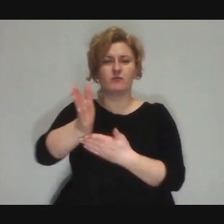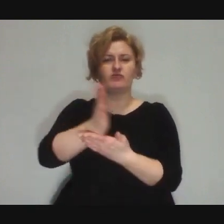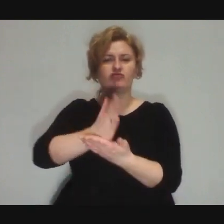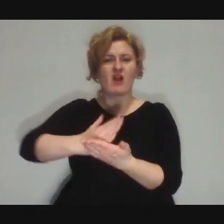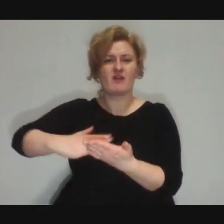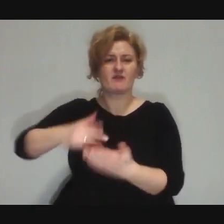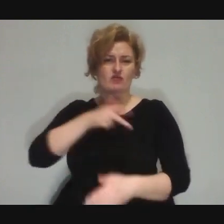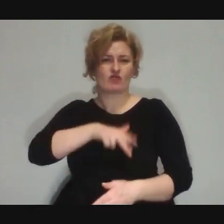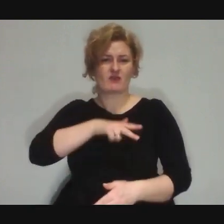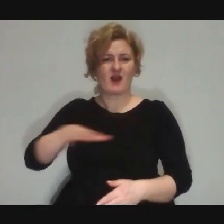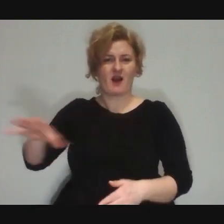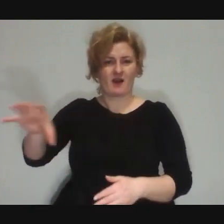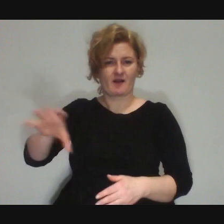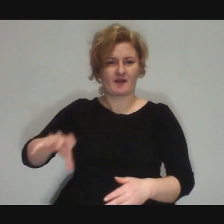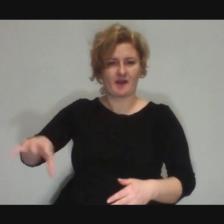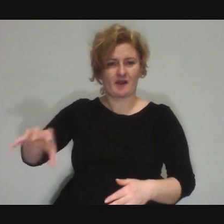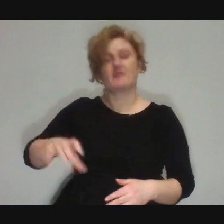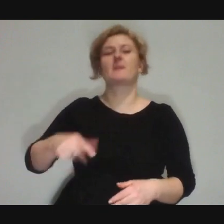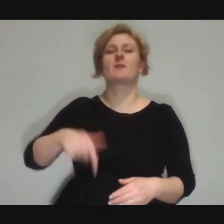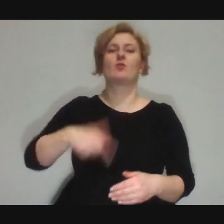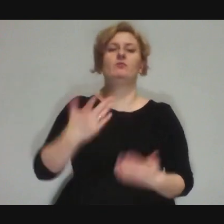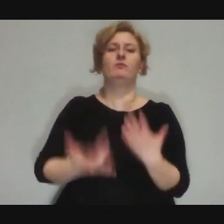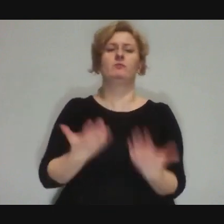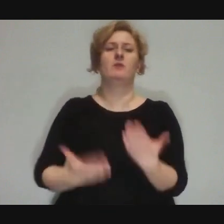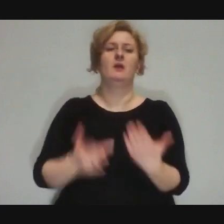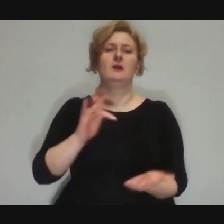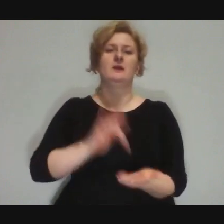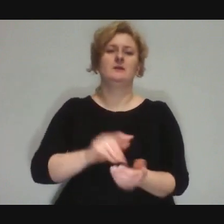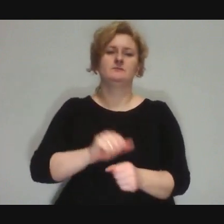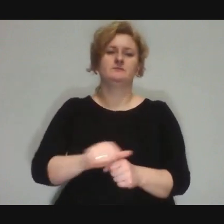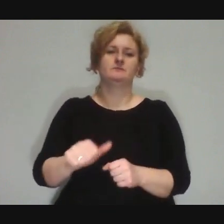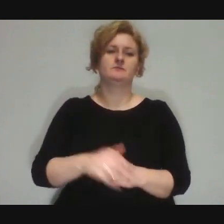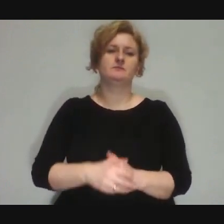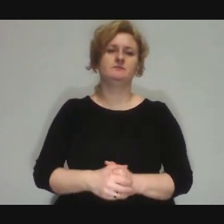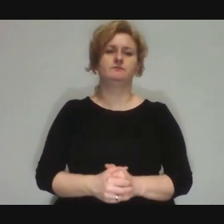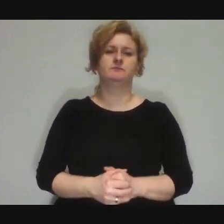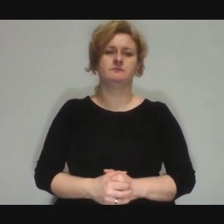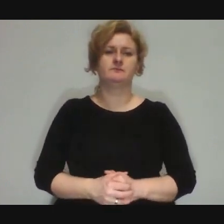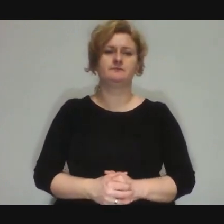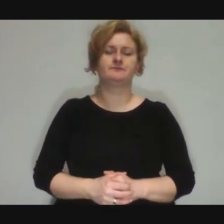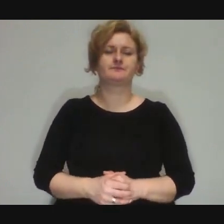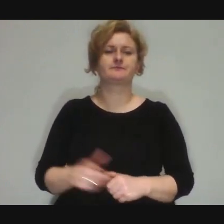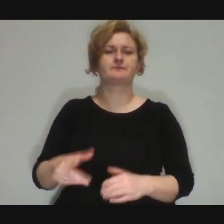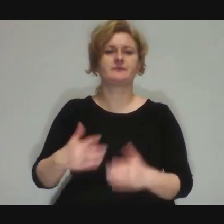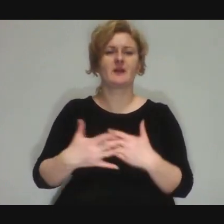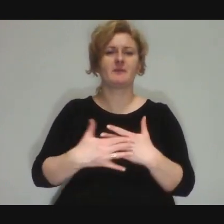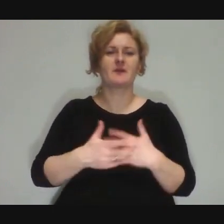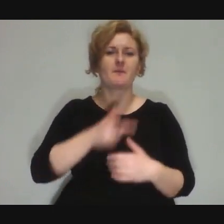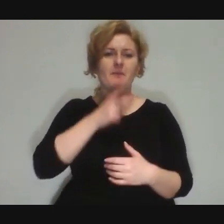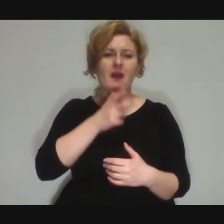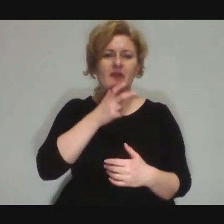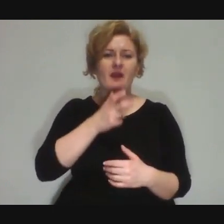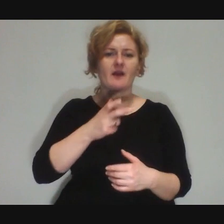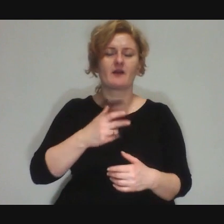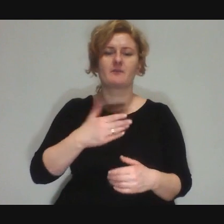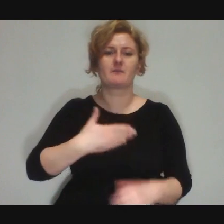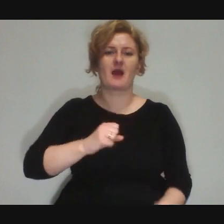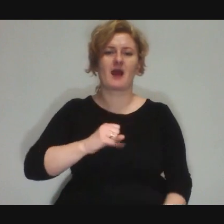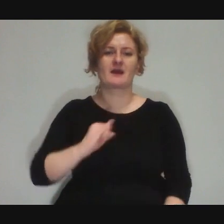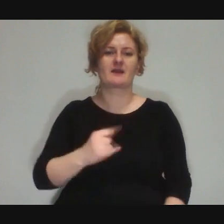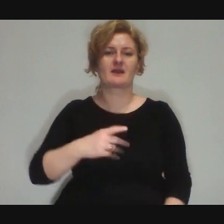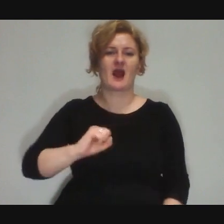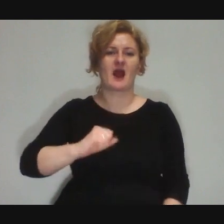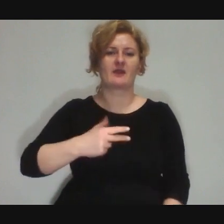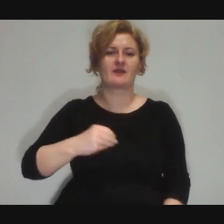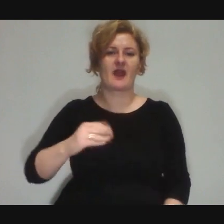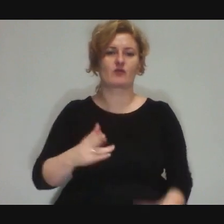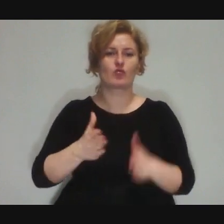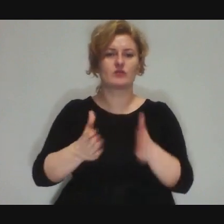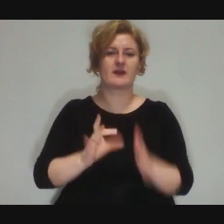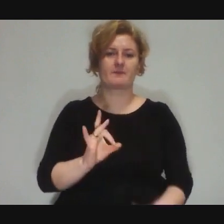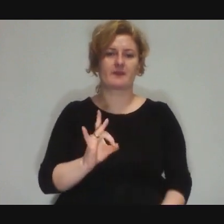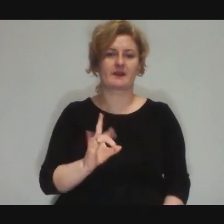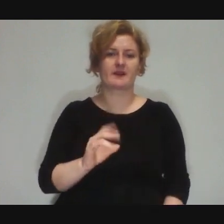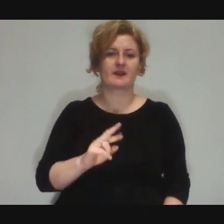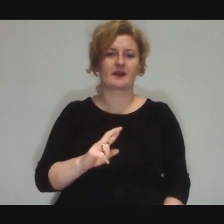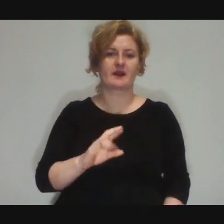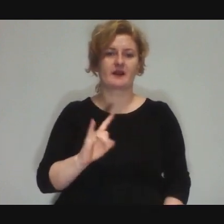For example, in Lublin, there is Grygowa near Majdanek, and there are a lot of such people...